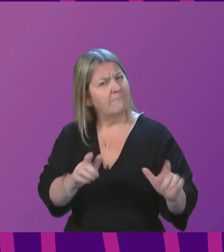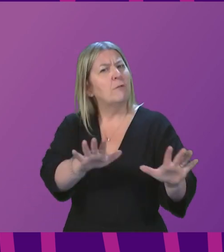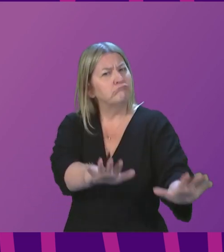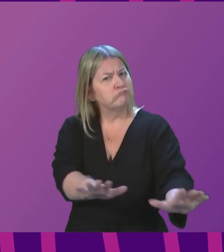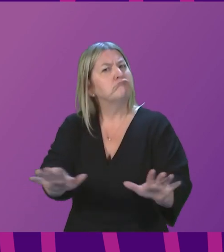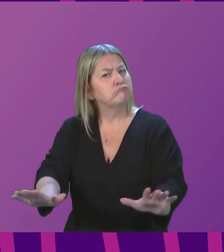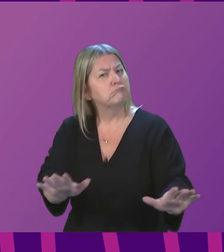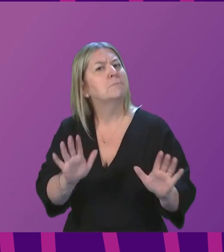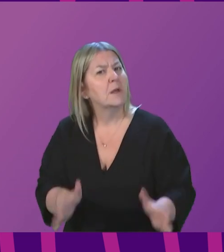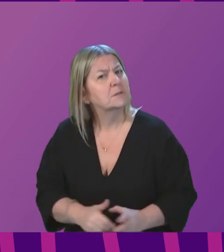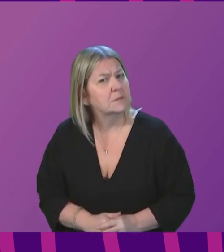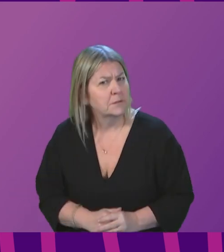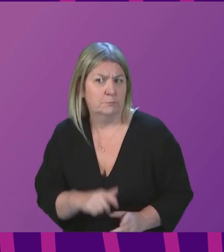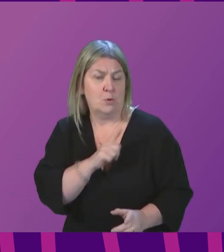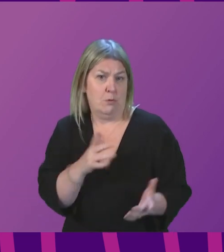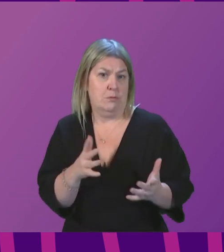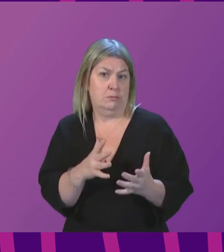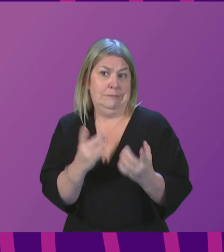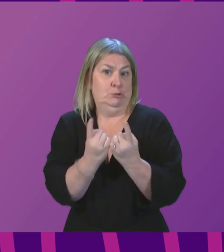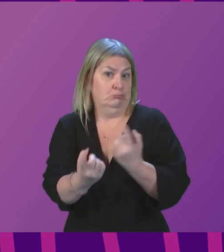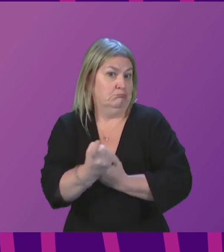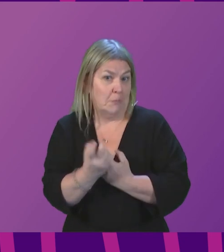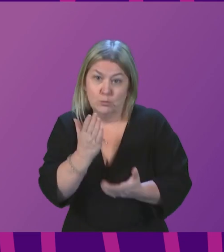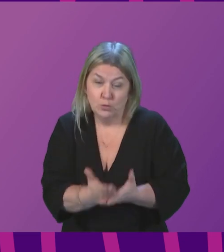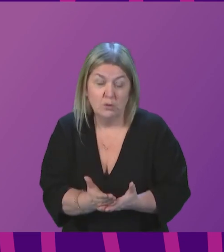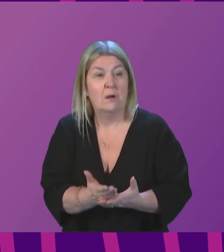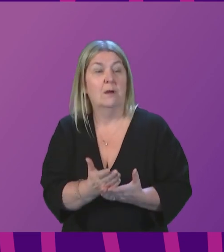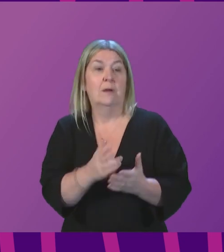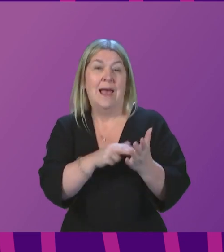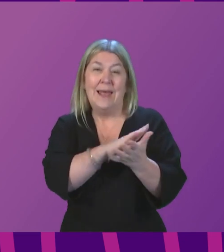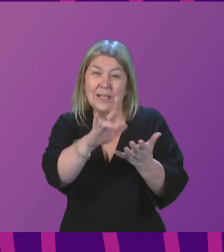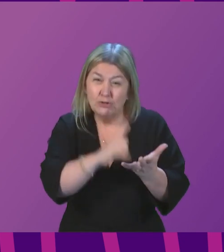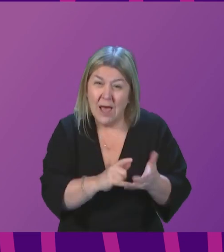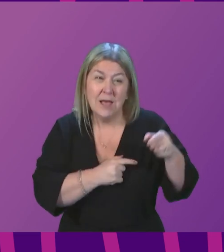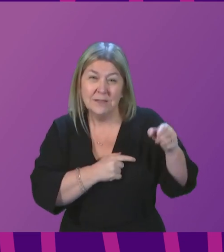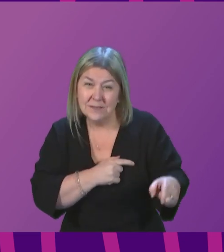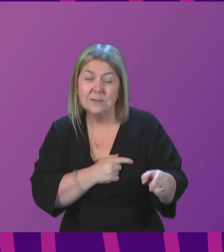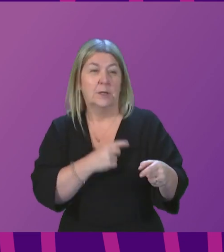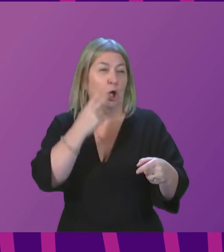why doctors, nurses and national health service managers and trade unions all expressed some